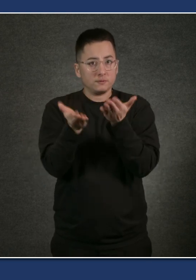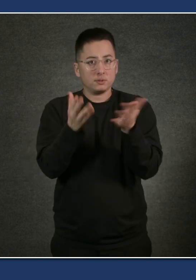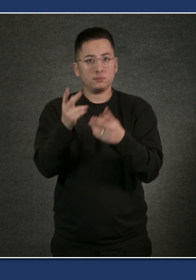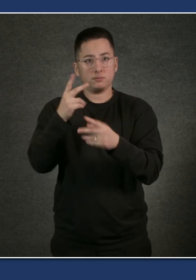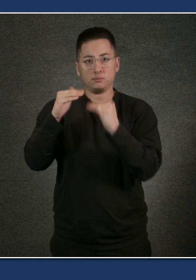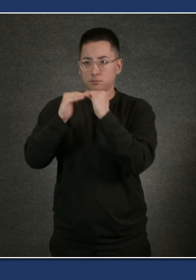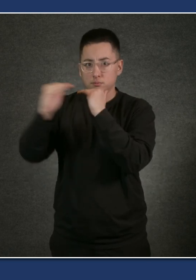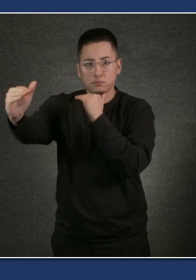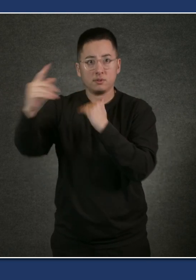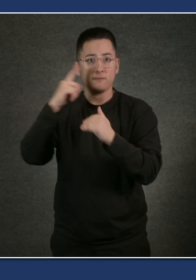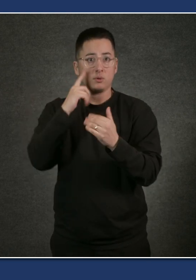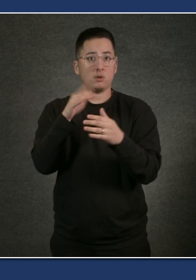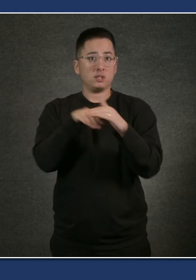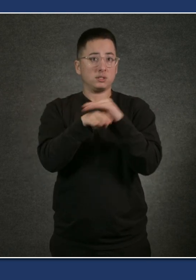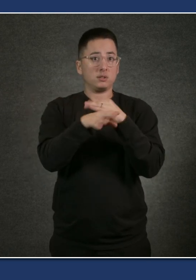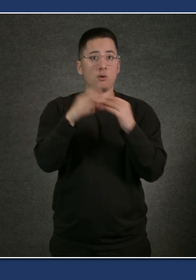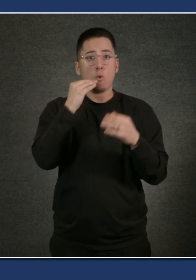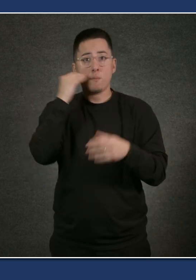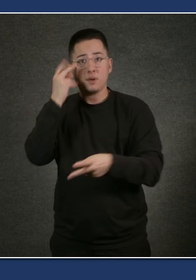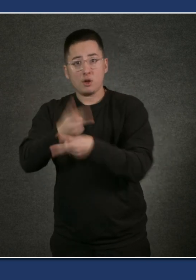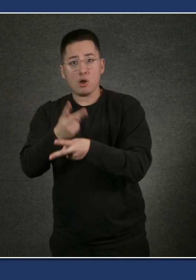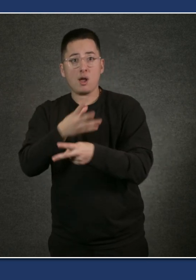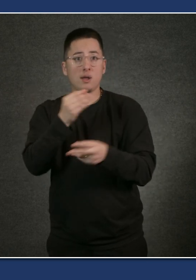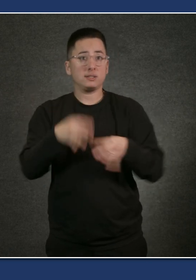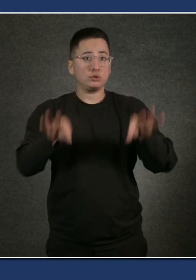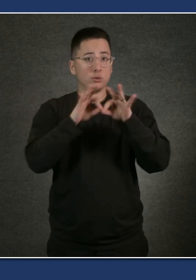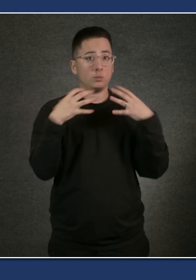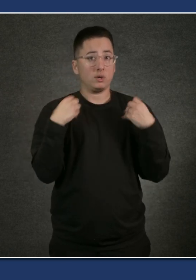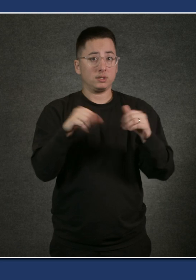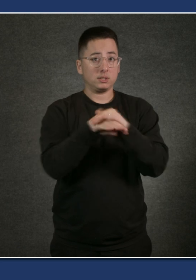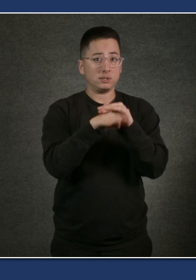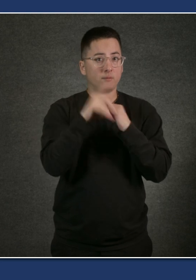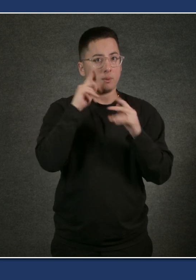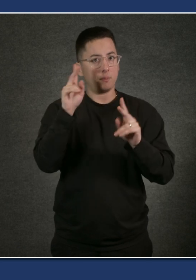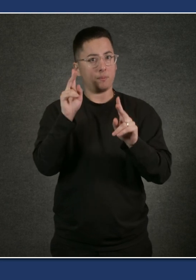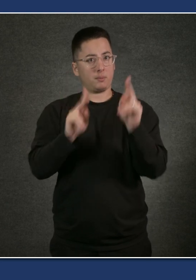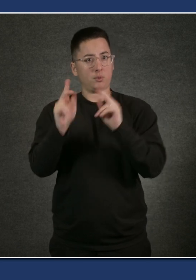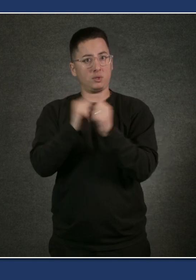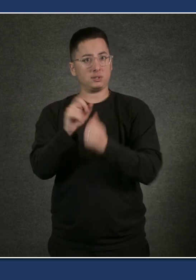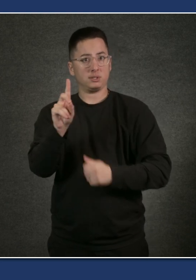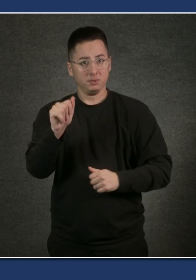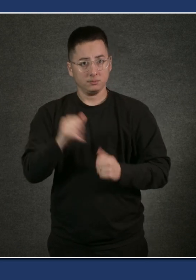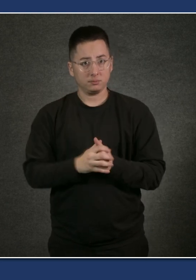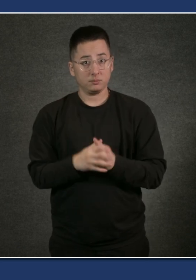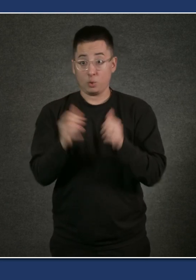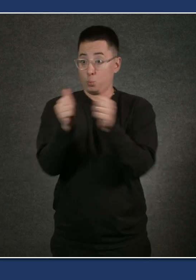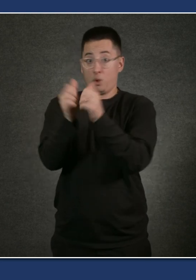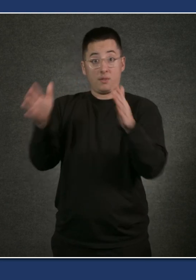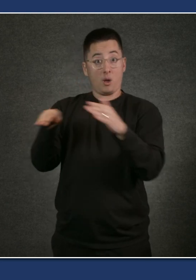Bipartisan support across the aisle for our most essential Medicaid and disability services and benefits